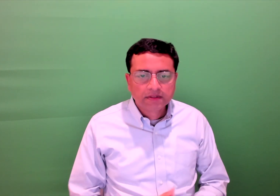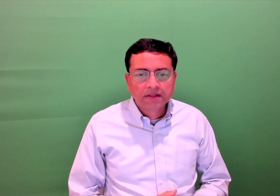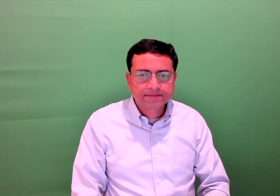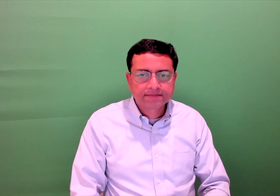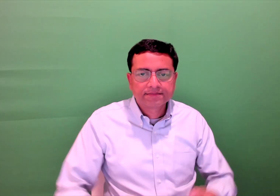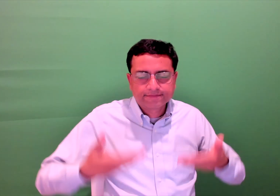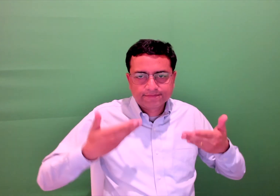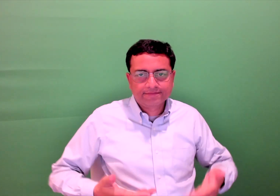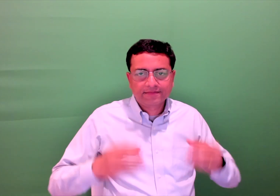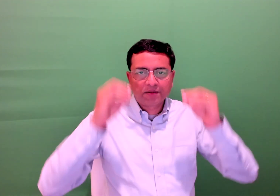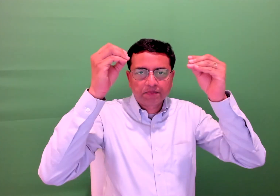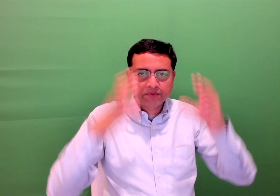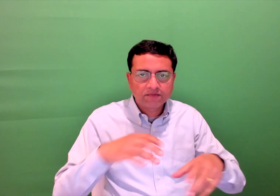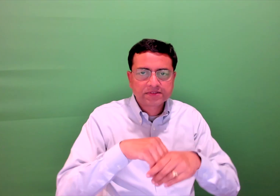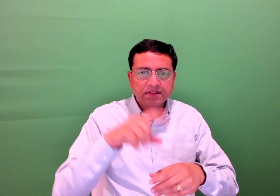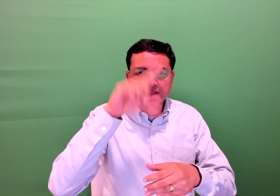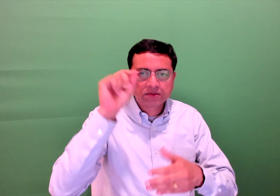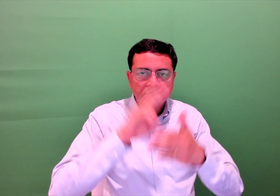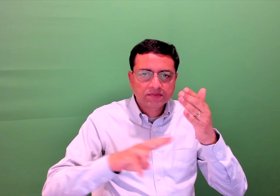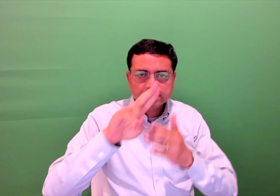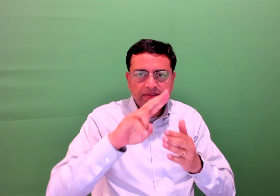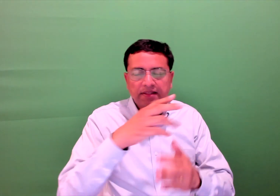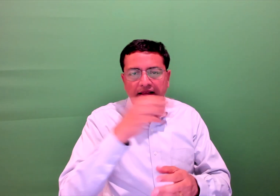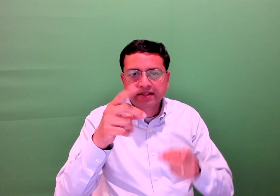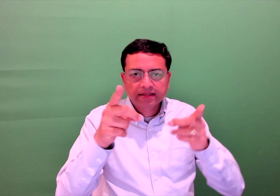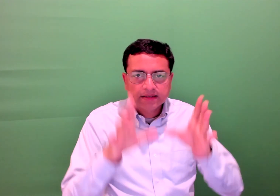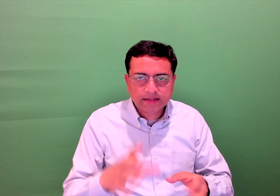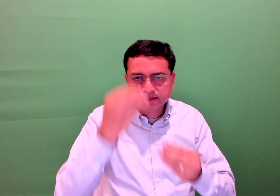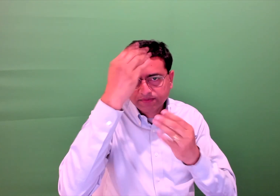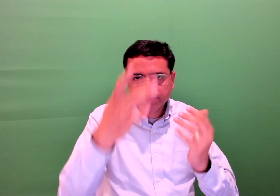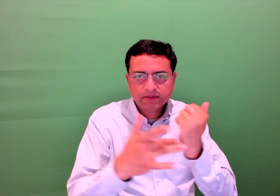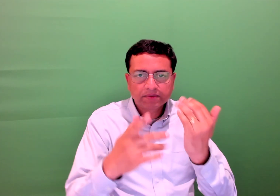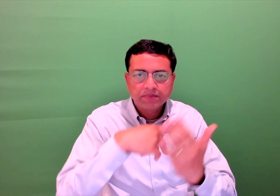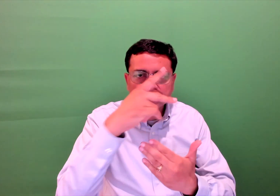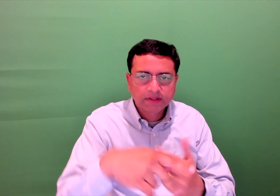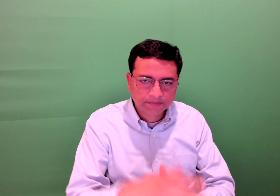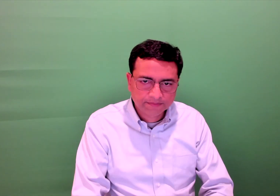I'm a professor at Gallaudet University and the Director of the Information Technology Program.